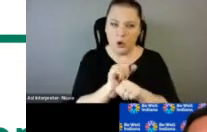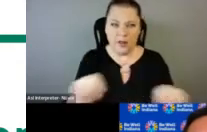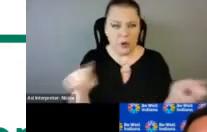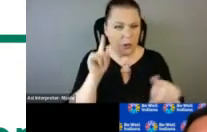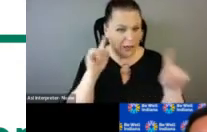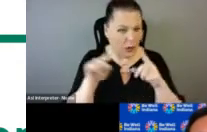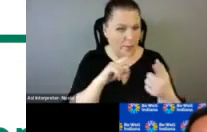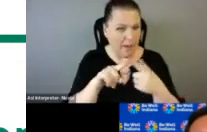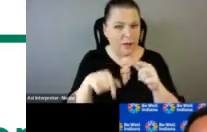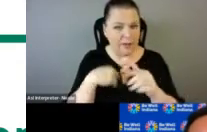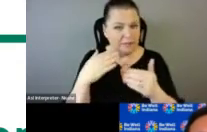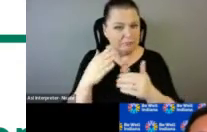this webinar today. Next slide.